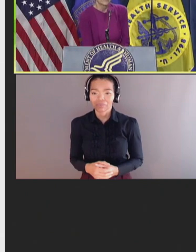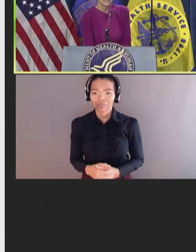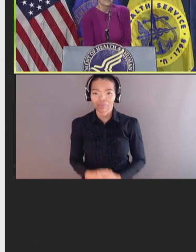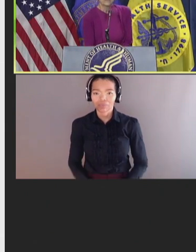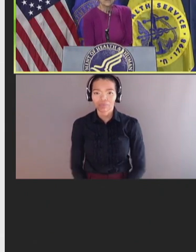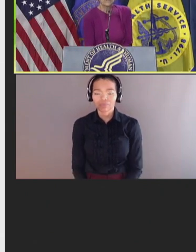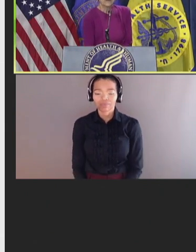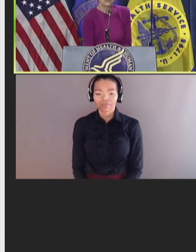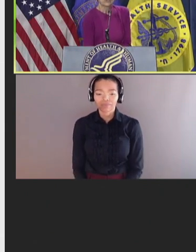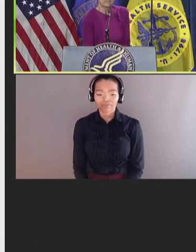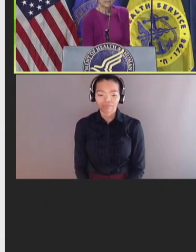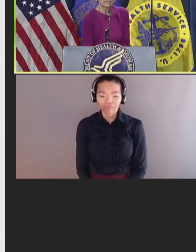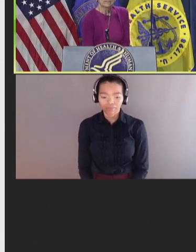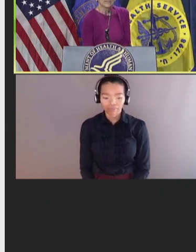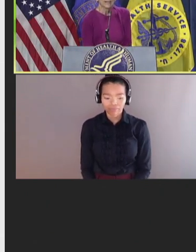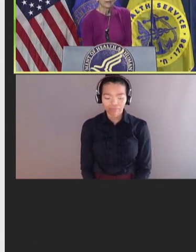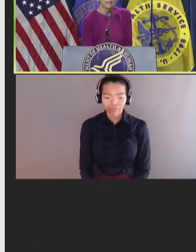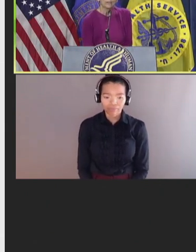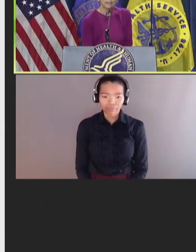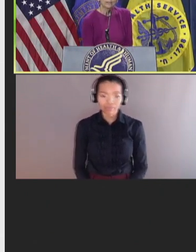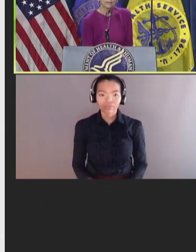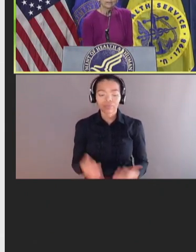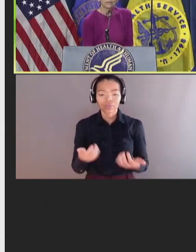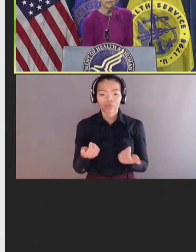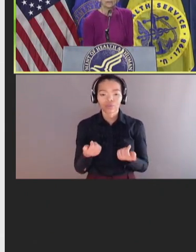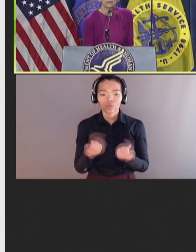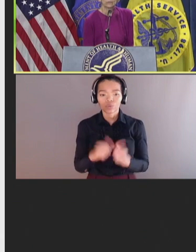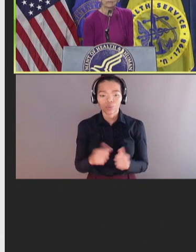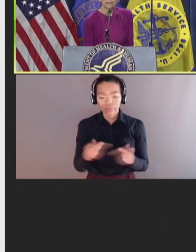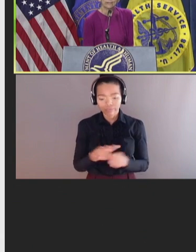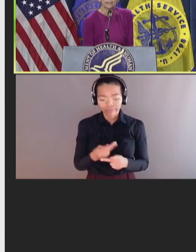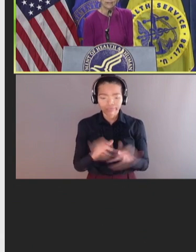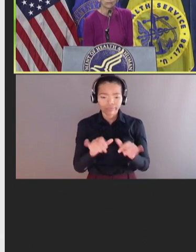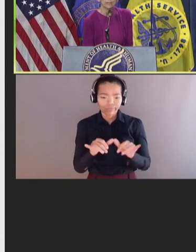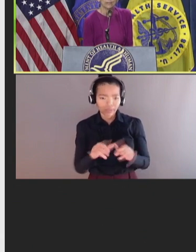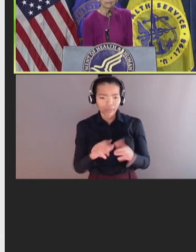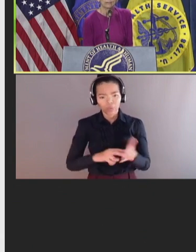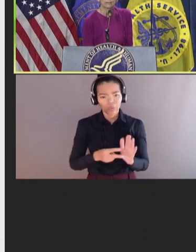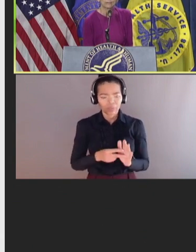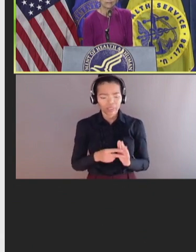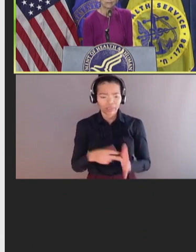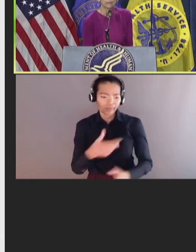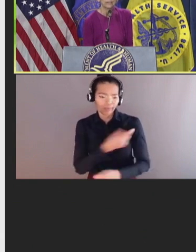If we want to measure vaccine equity, we've got to know what vaccine equity is. So, we need a